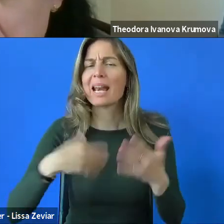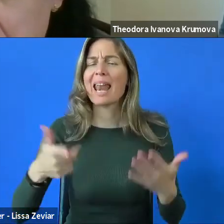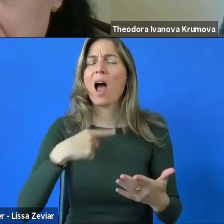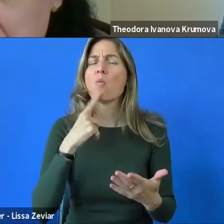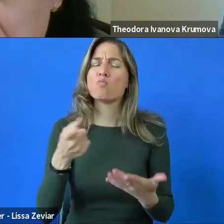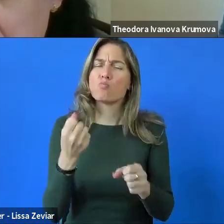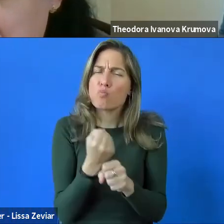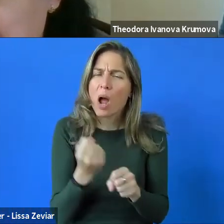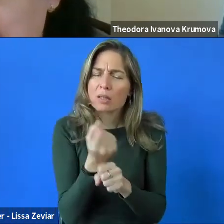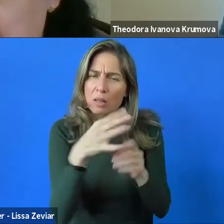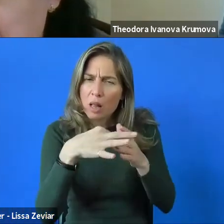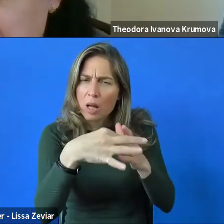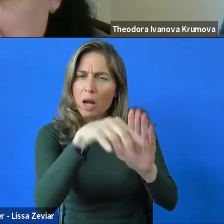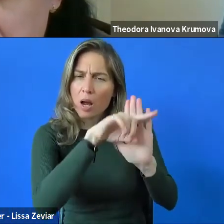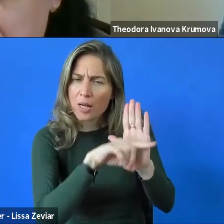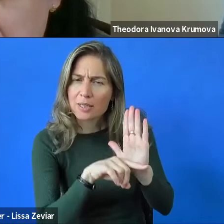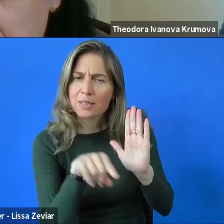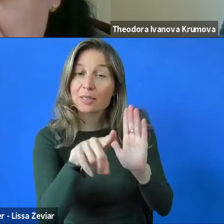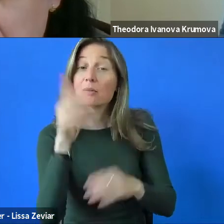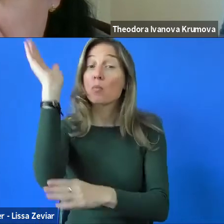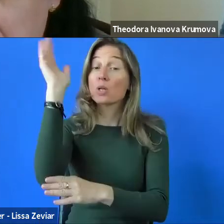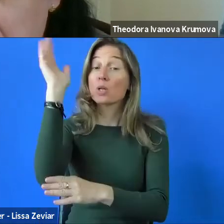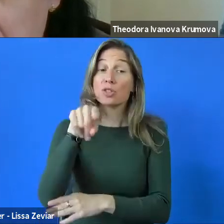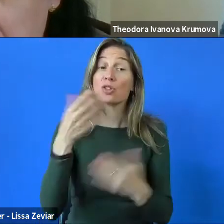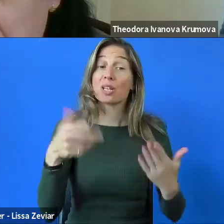In the presentation you have the individual Complaints form